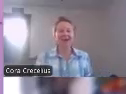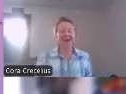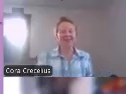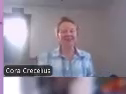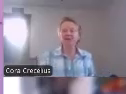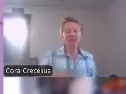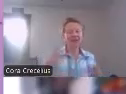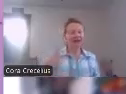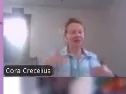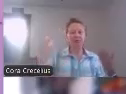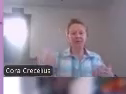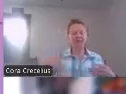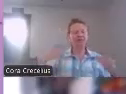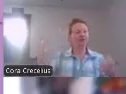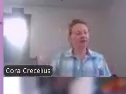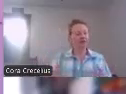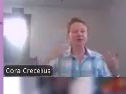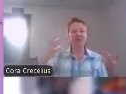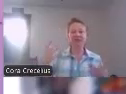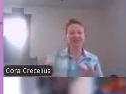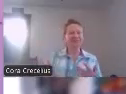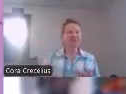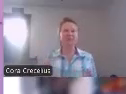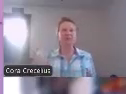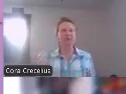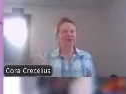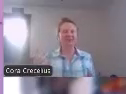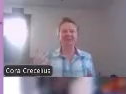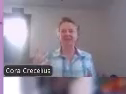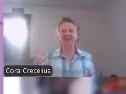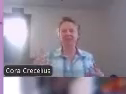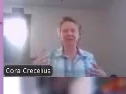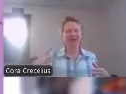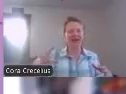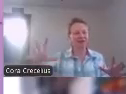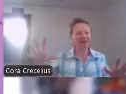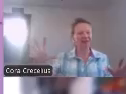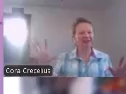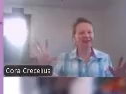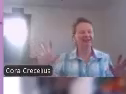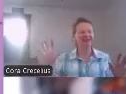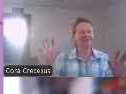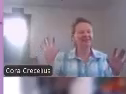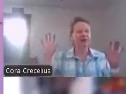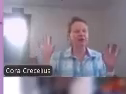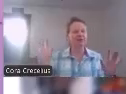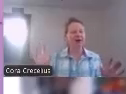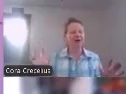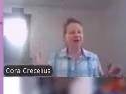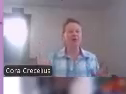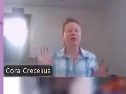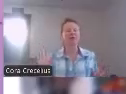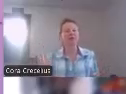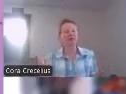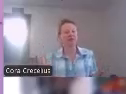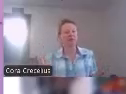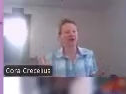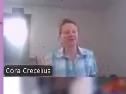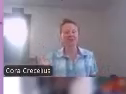And we have parameters and goals and paperwork and things, but everything is around what the person wants.